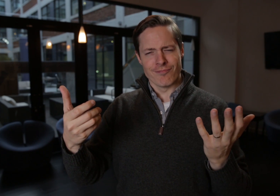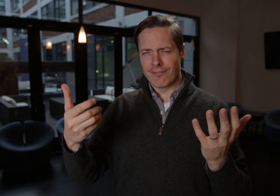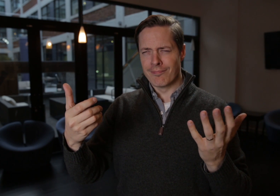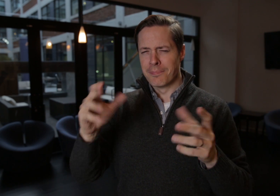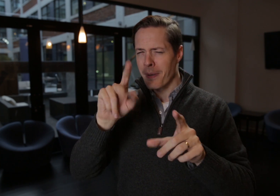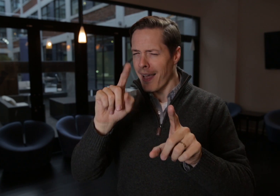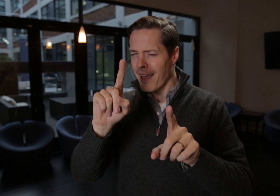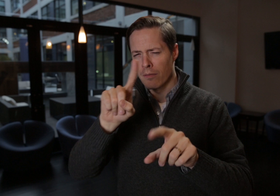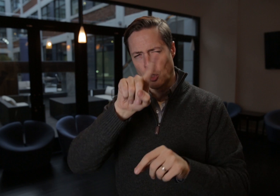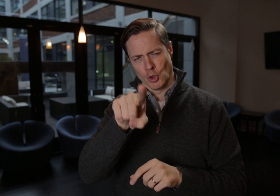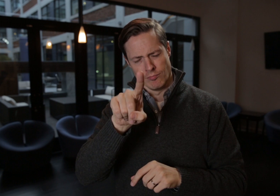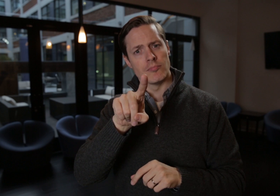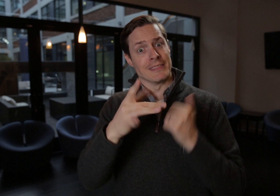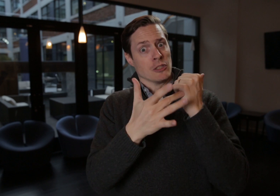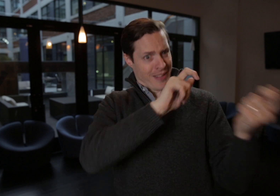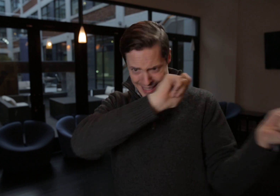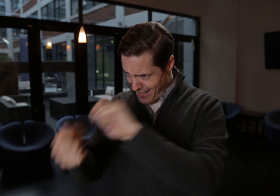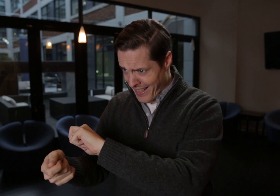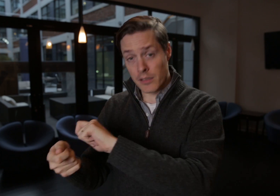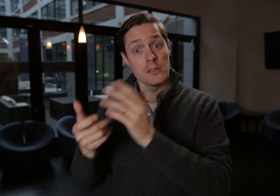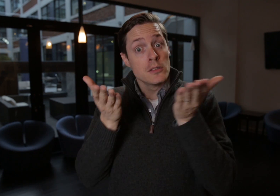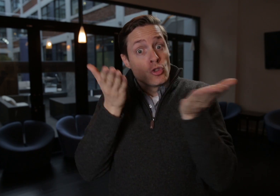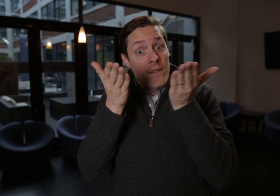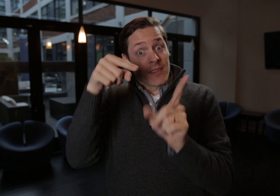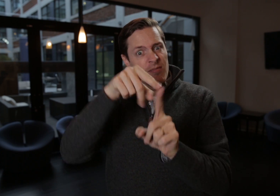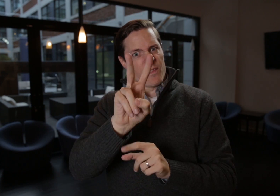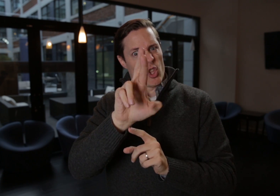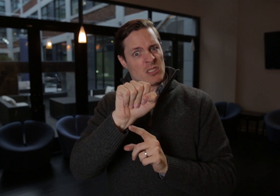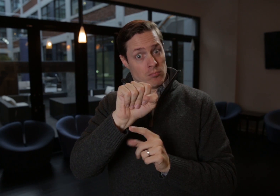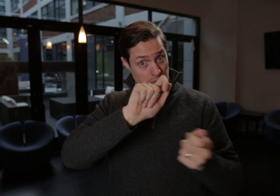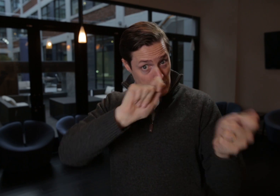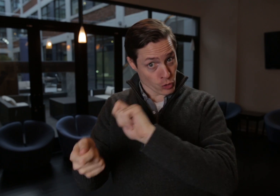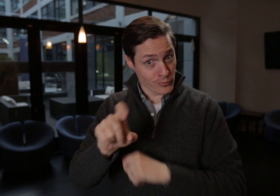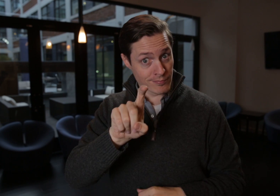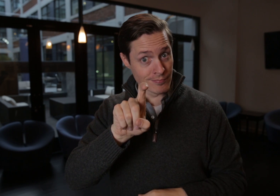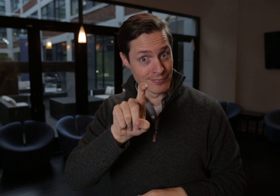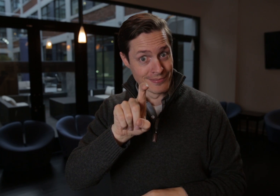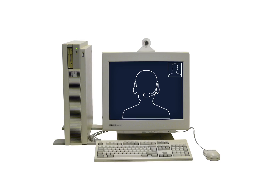But, the question here is, while the technology has changed rapidly, has the service aspect of VRS also changed?